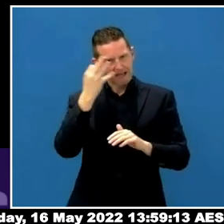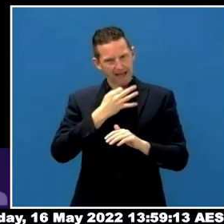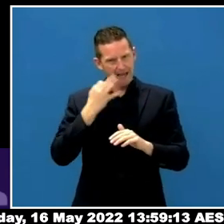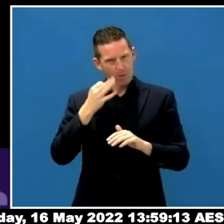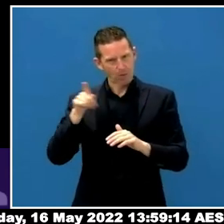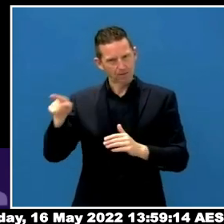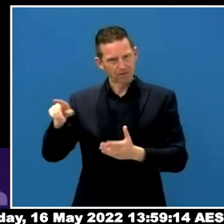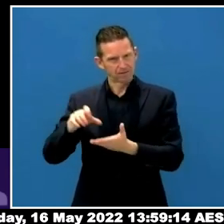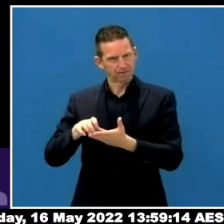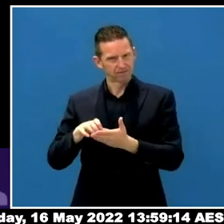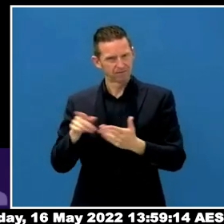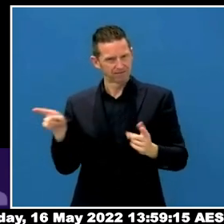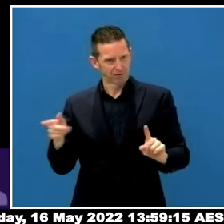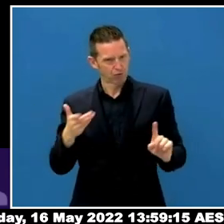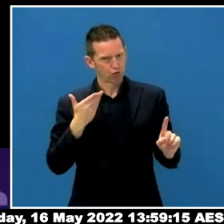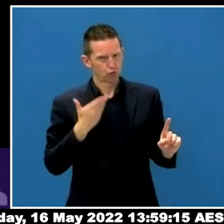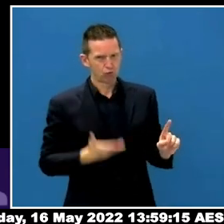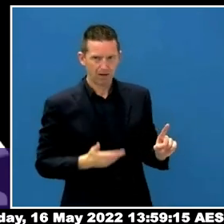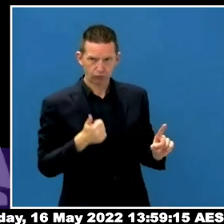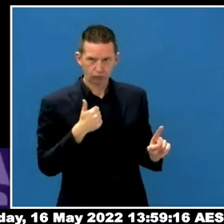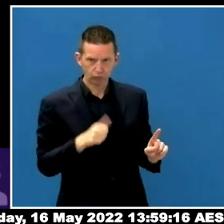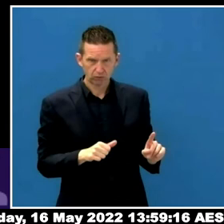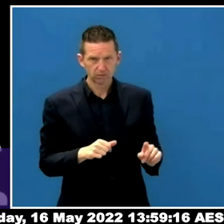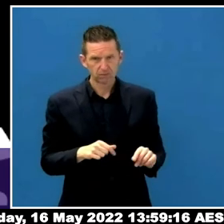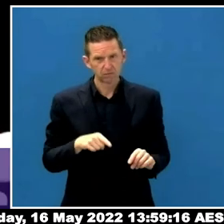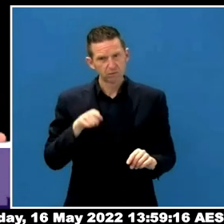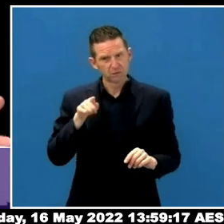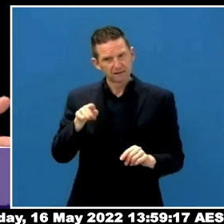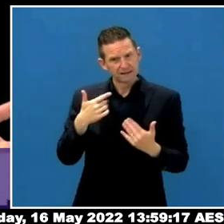Was that something that you had raised with his Support Coordinator? That's correct.